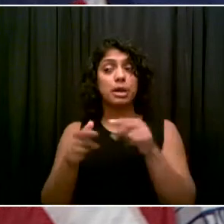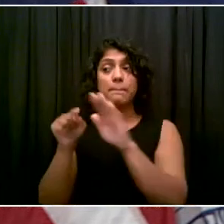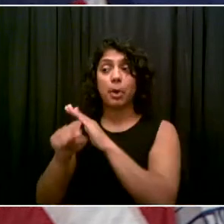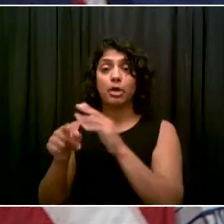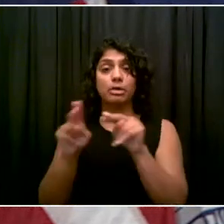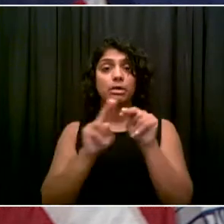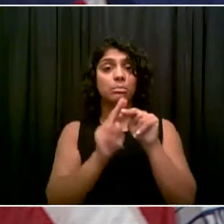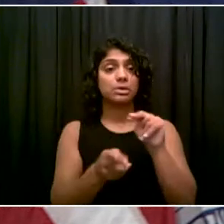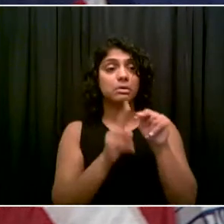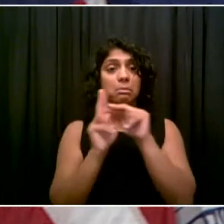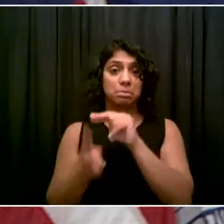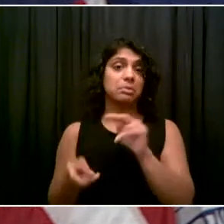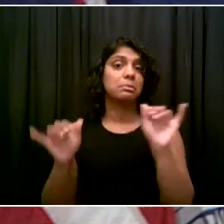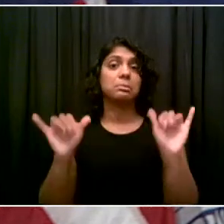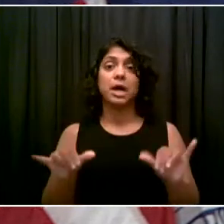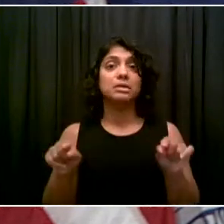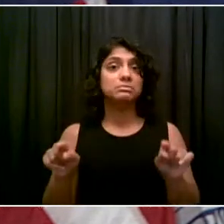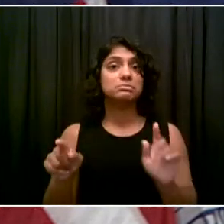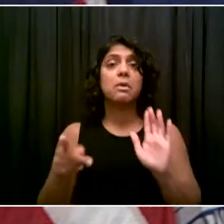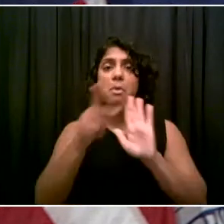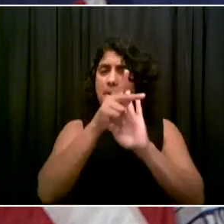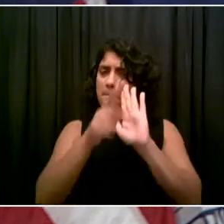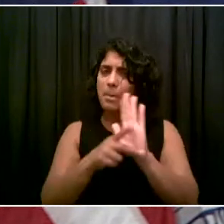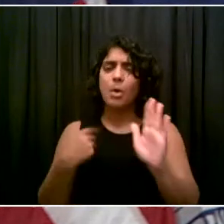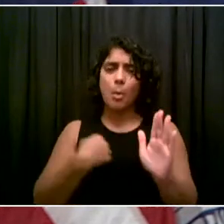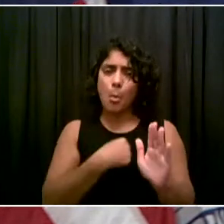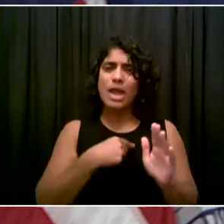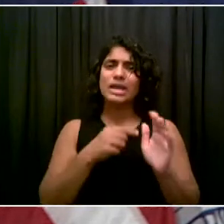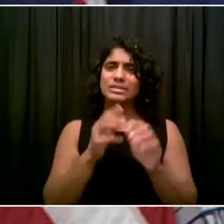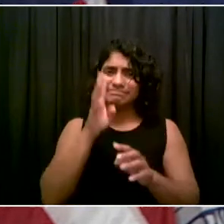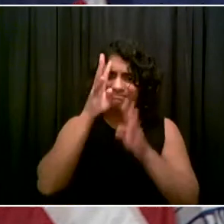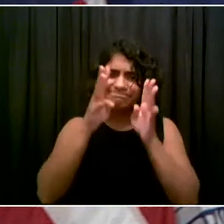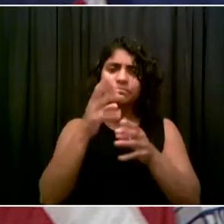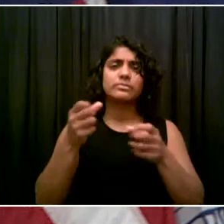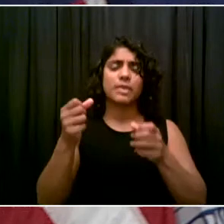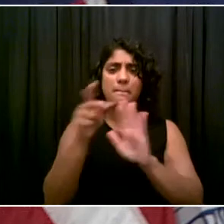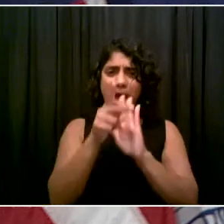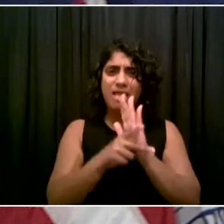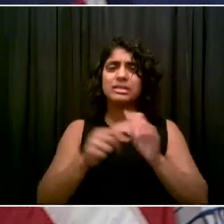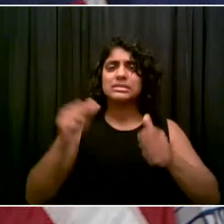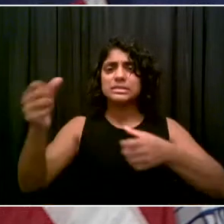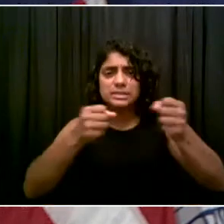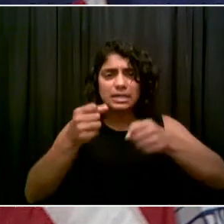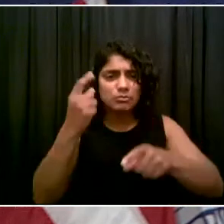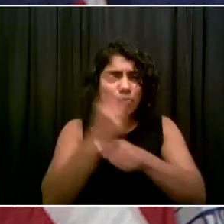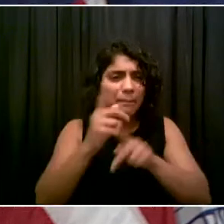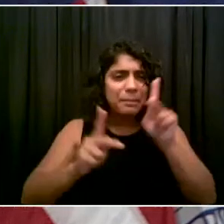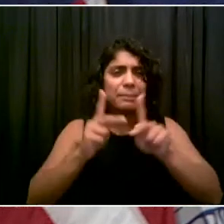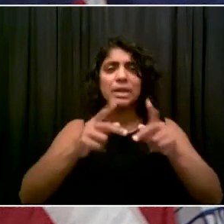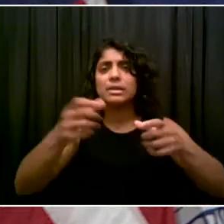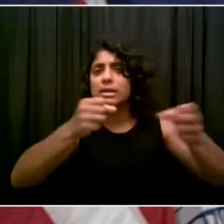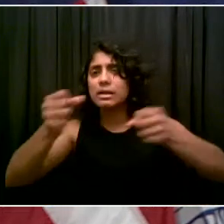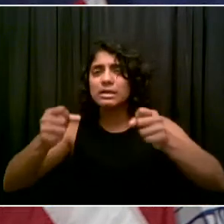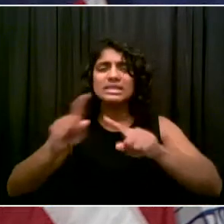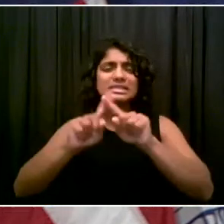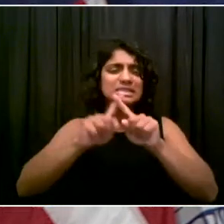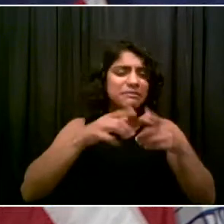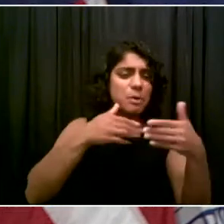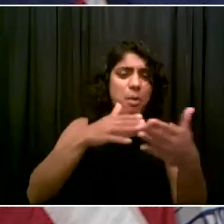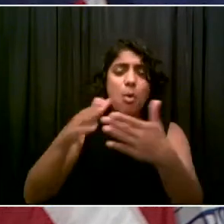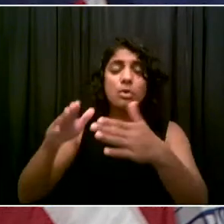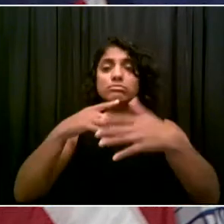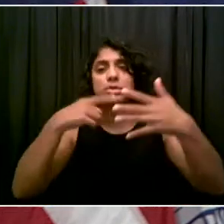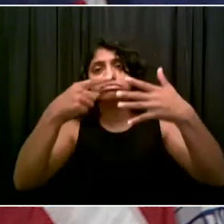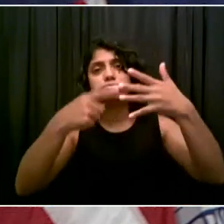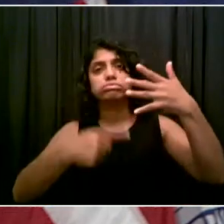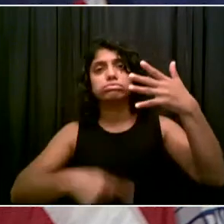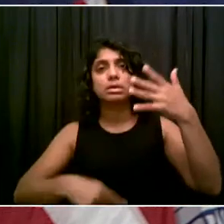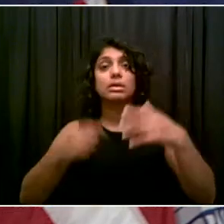MOVING WE ARE